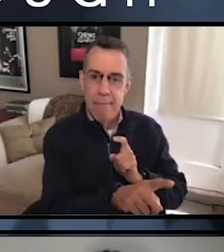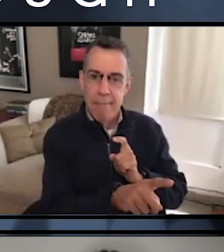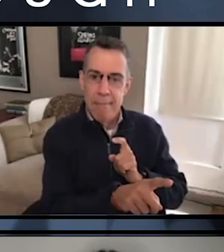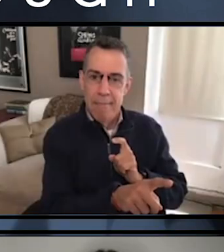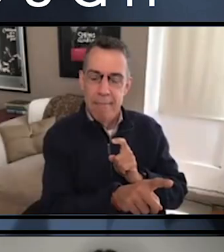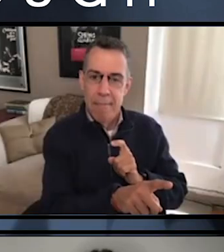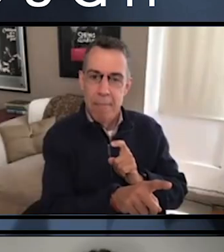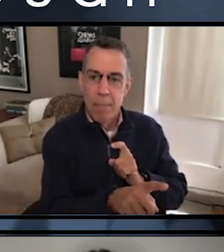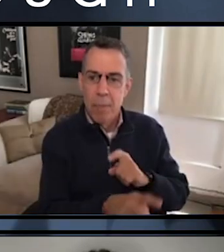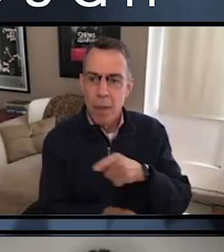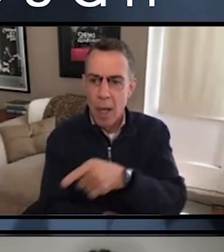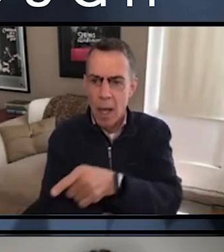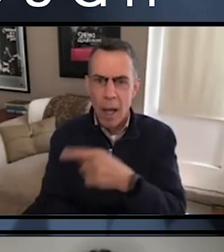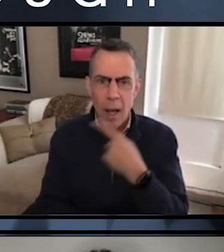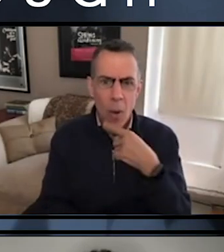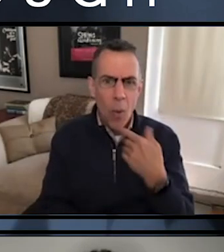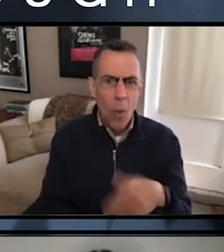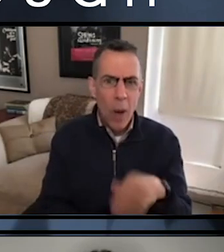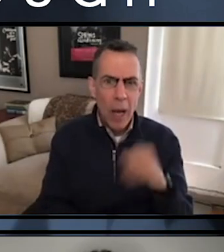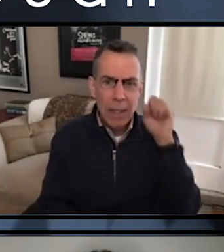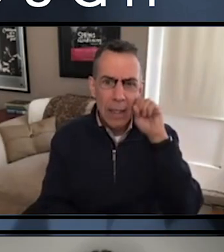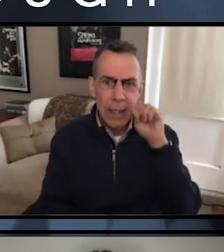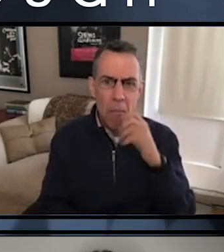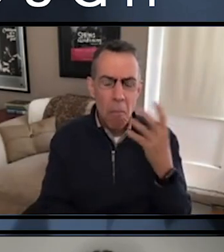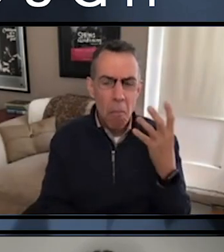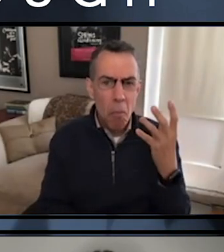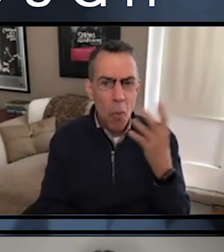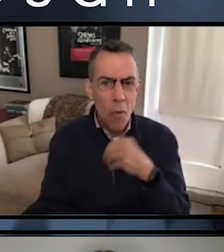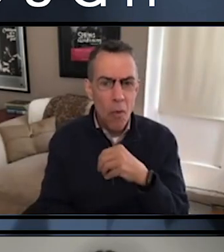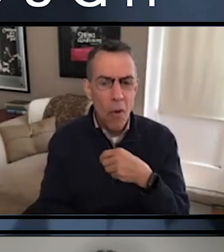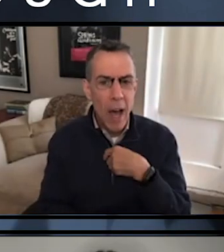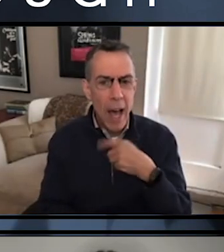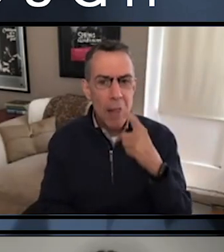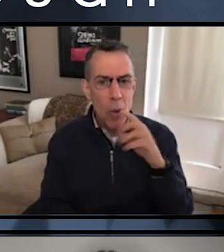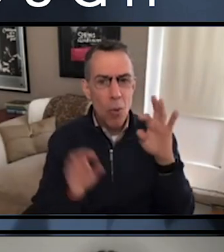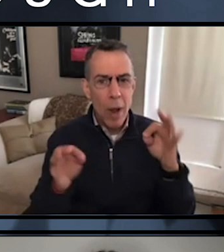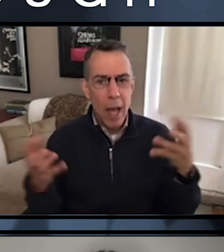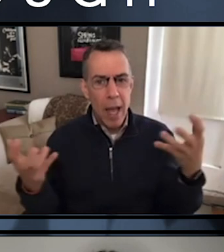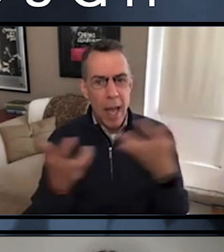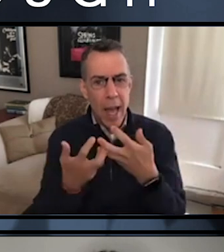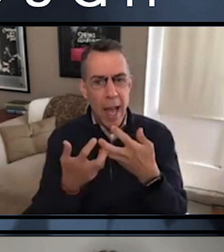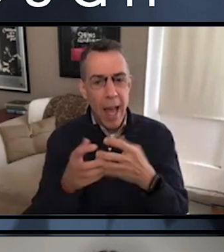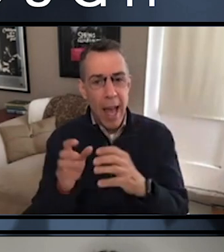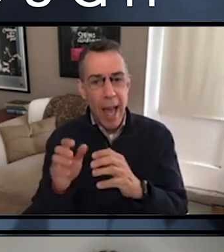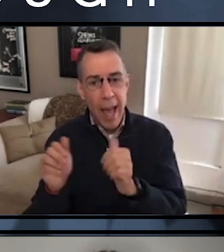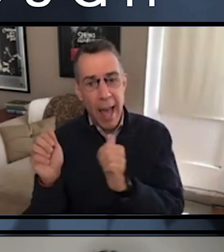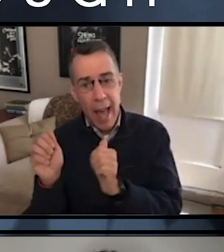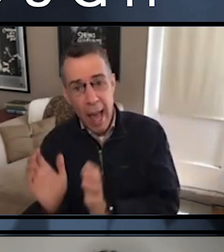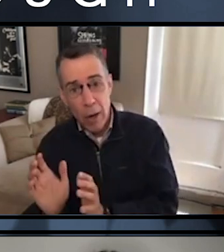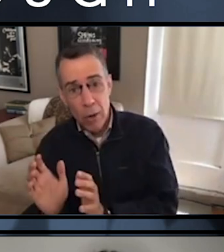Colman: Stephen, that's beautiful. I think there's always a great, I think, alchemy between actor and character. And I think that there's a lot of that